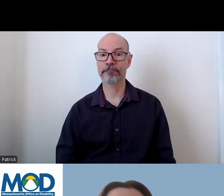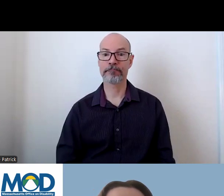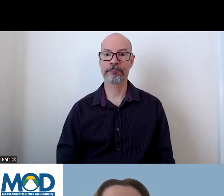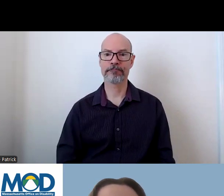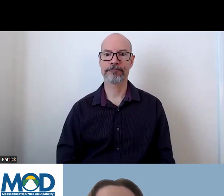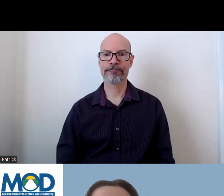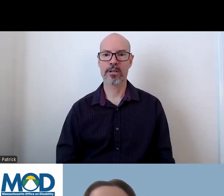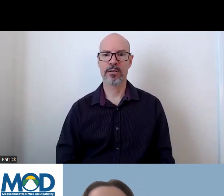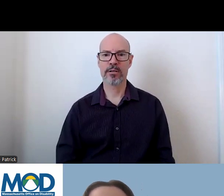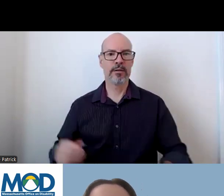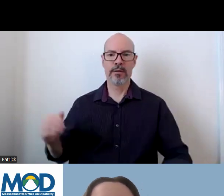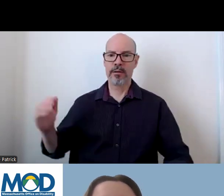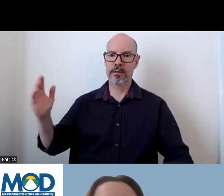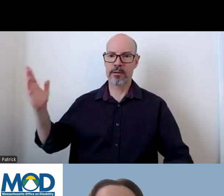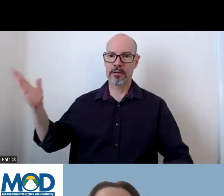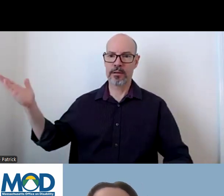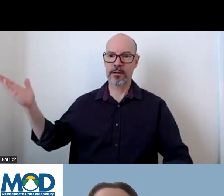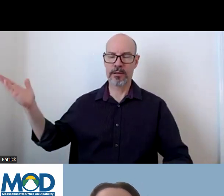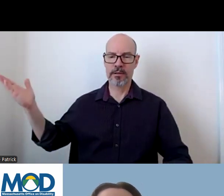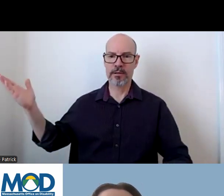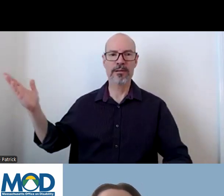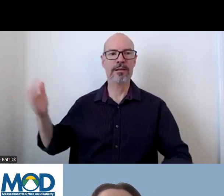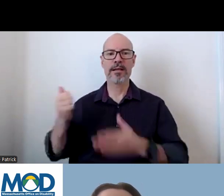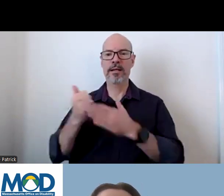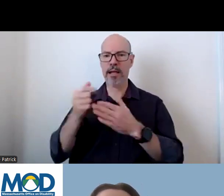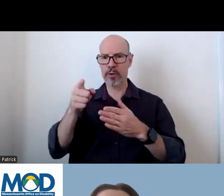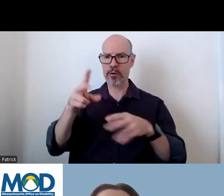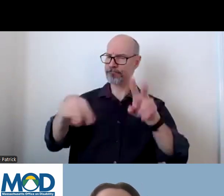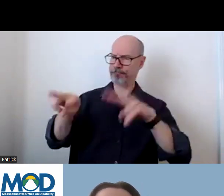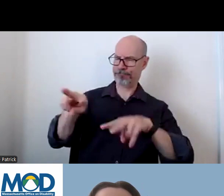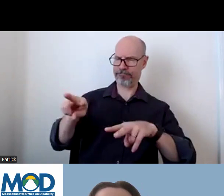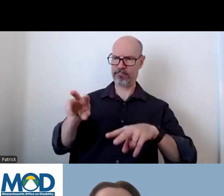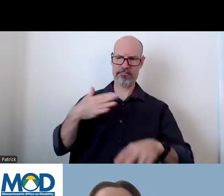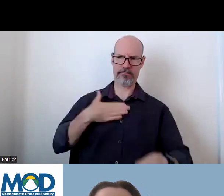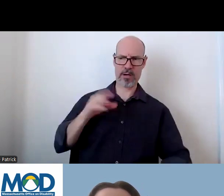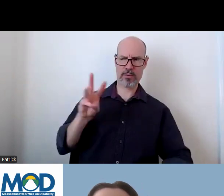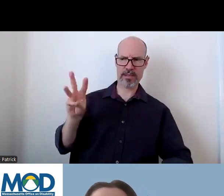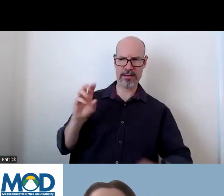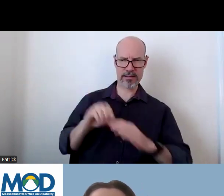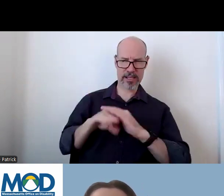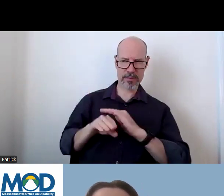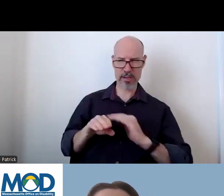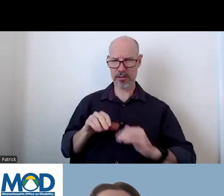And then finally, for evaluating the accessibility of your websites, there's a great